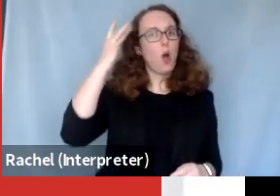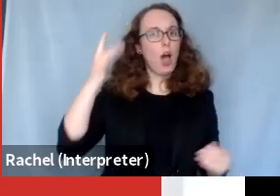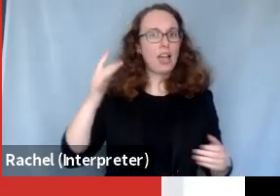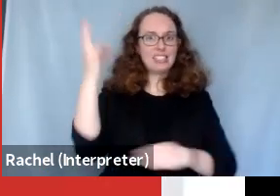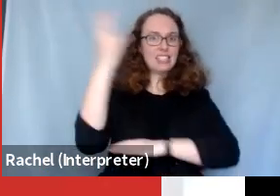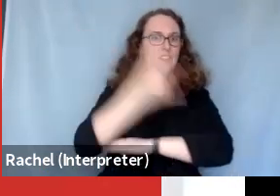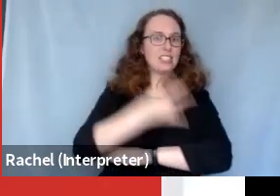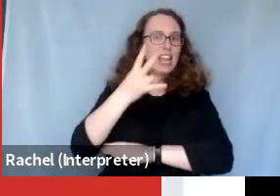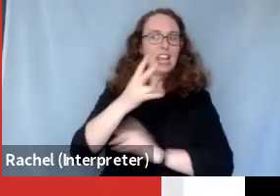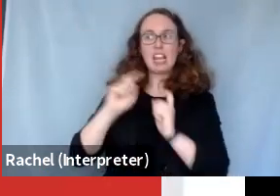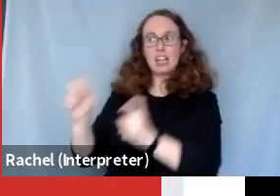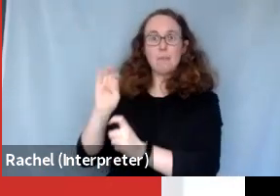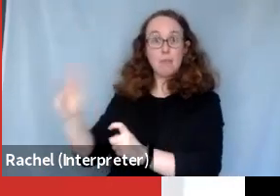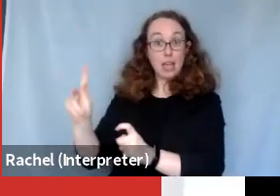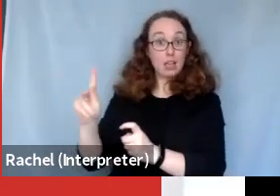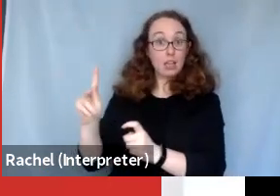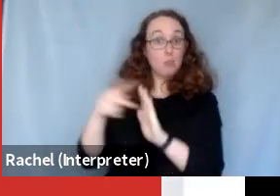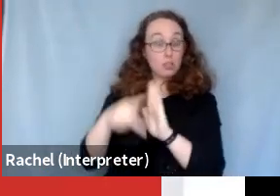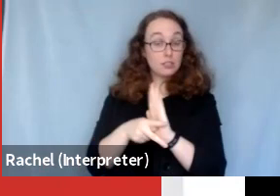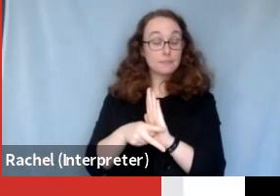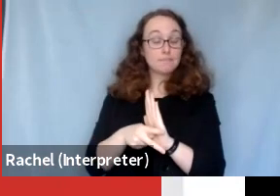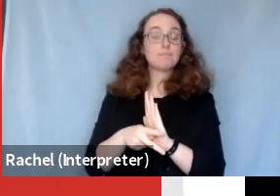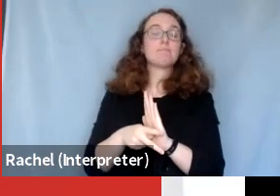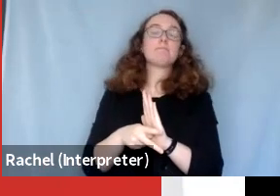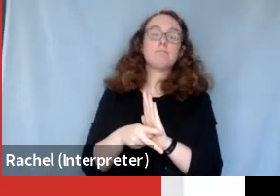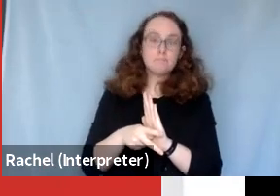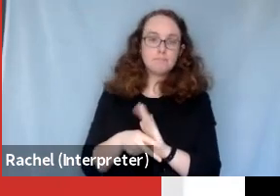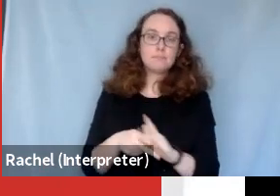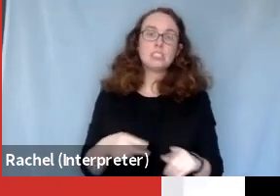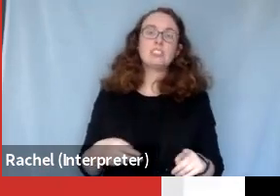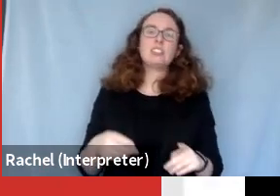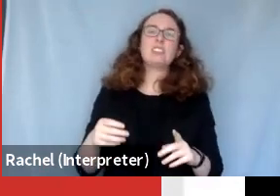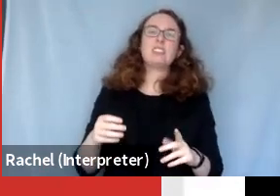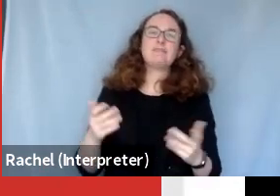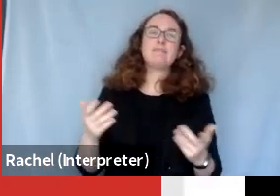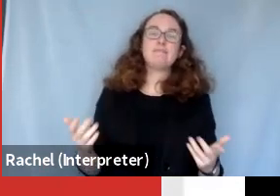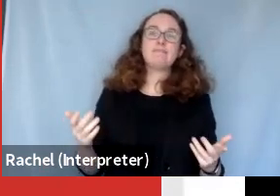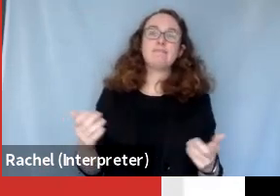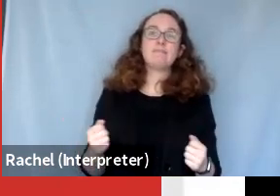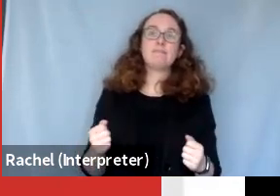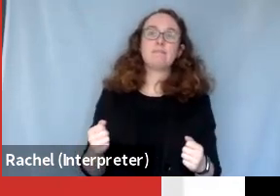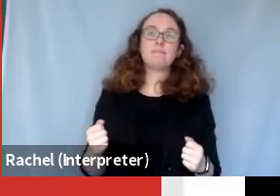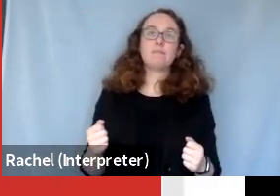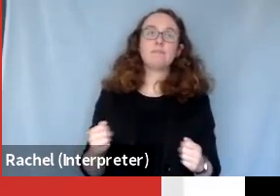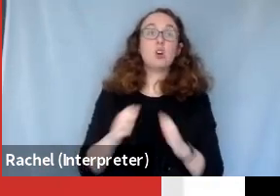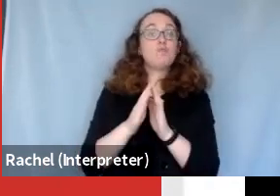one, we bring in the books at a certain amount based on attendance or or enrollment in a class, and we want to make